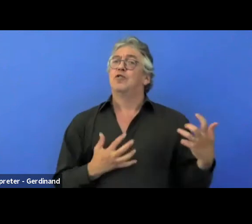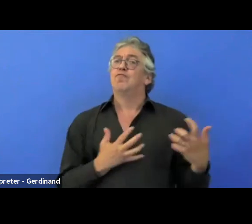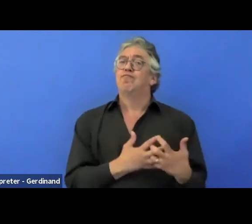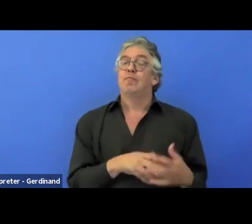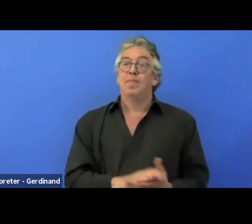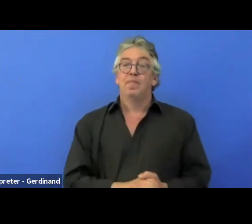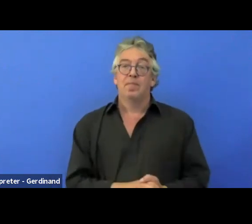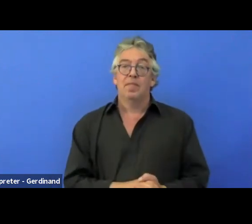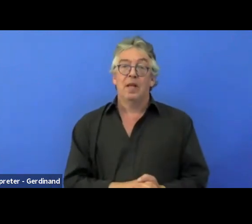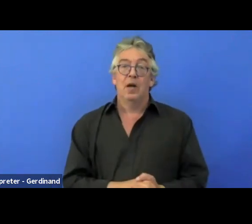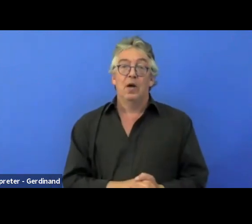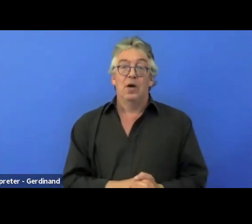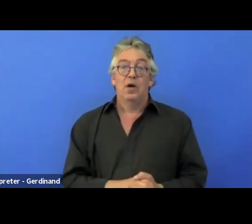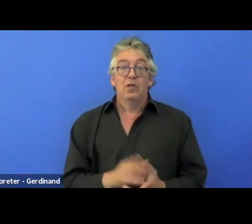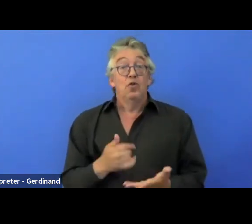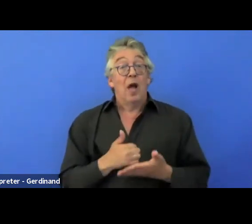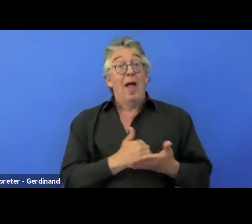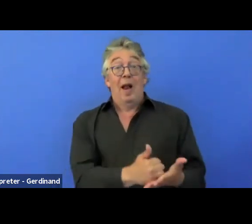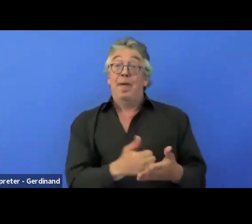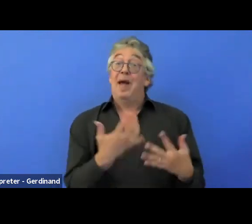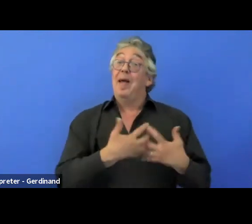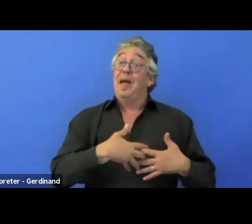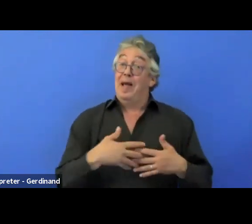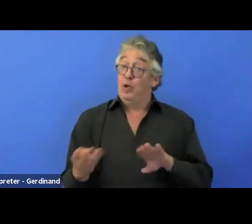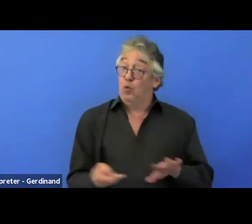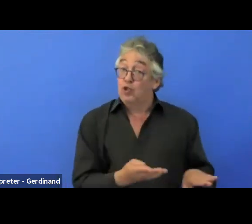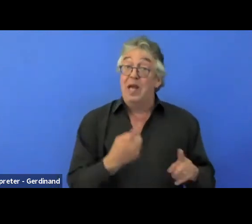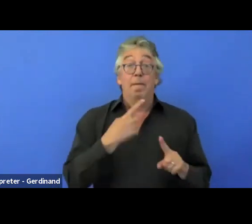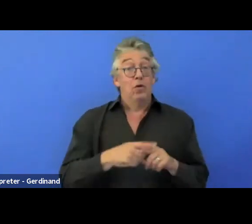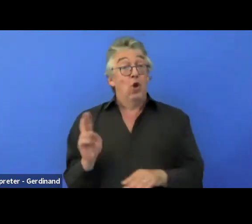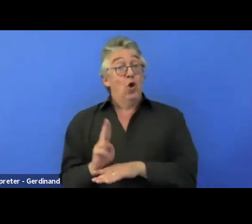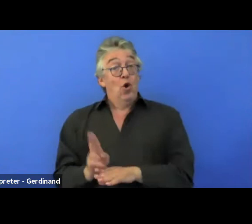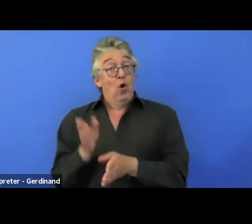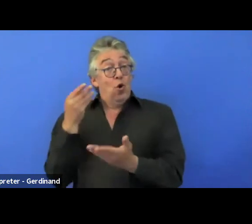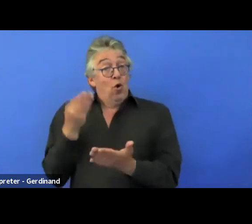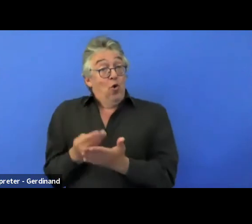to both industry and users on the level of accessibility